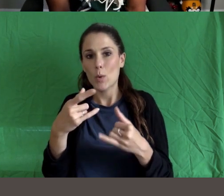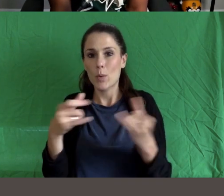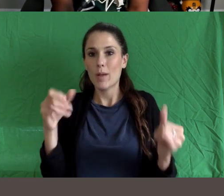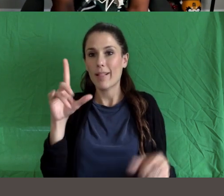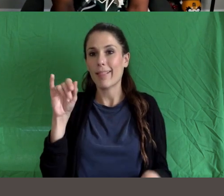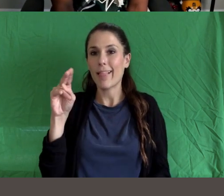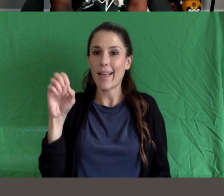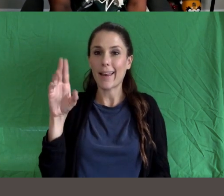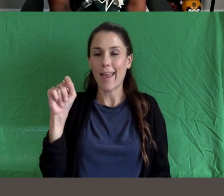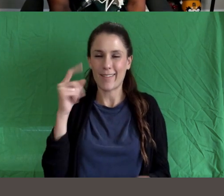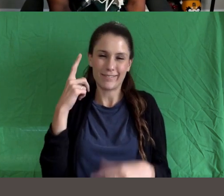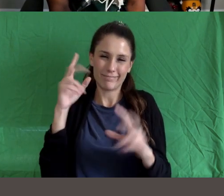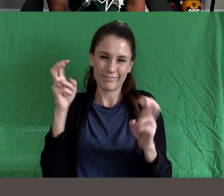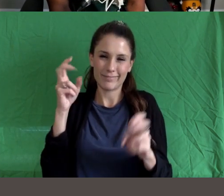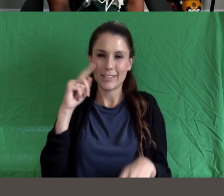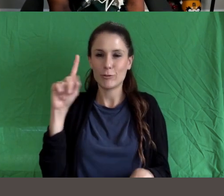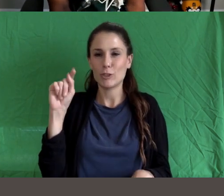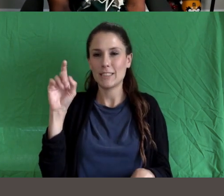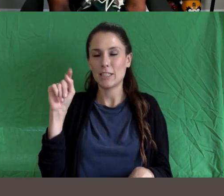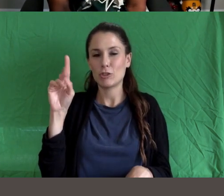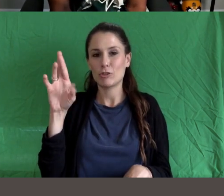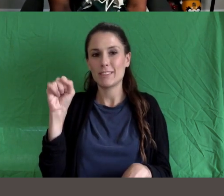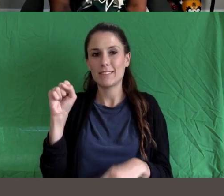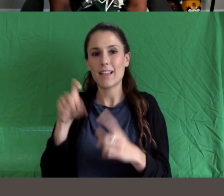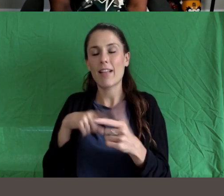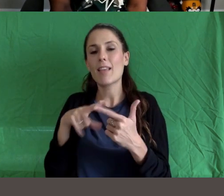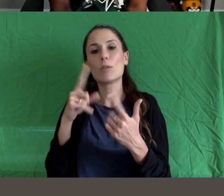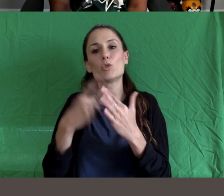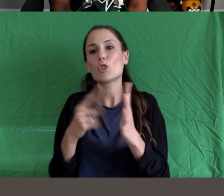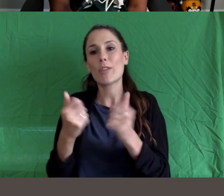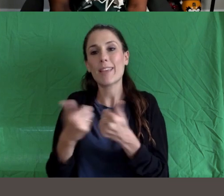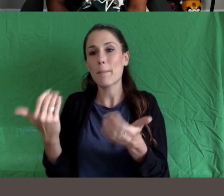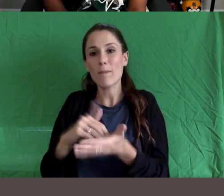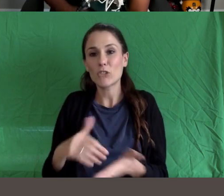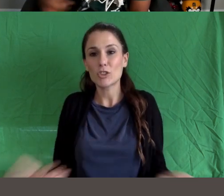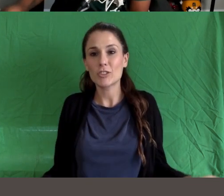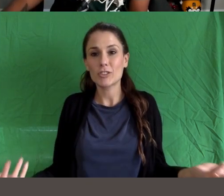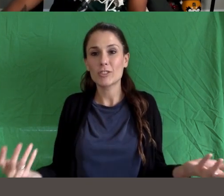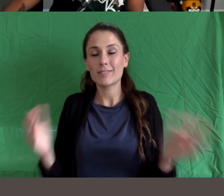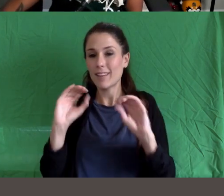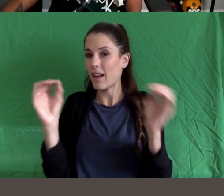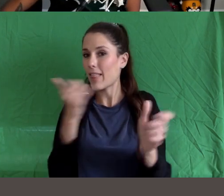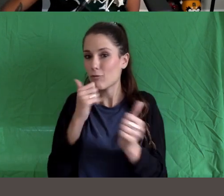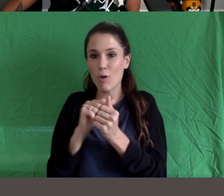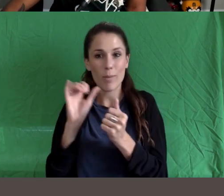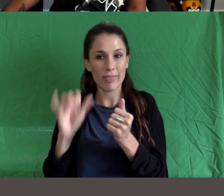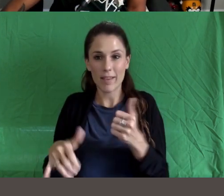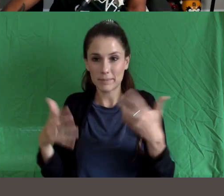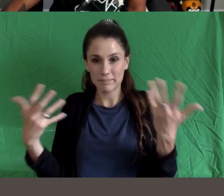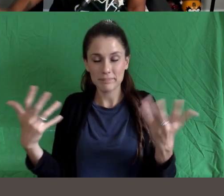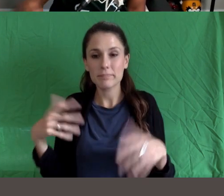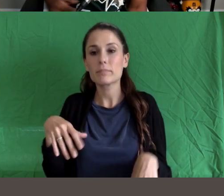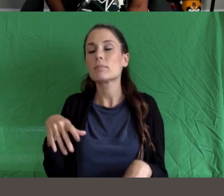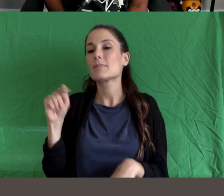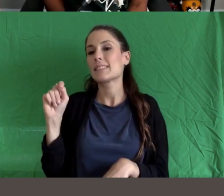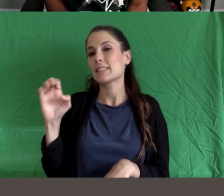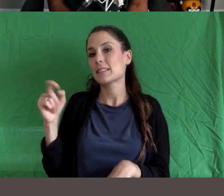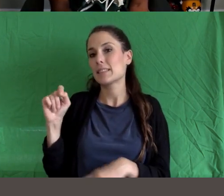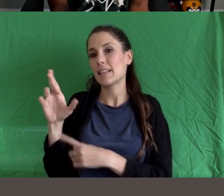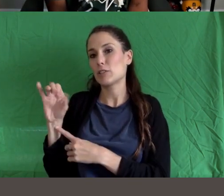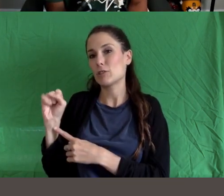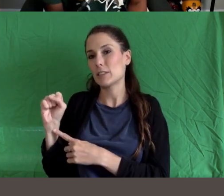to start the game over. Nothing wrong with that. Now, what makes Tetris a great analogy for general